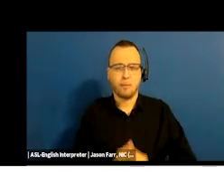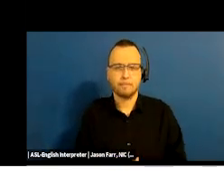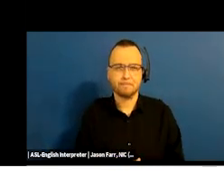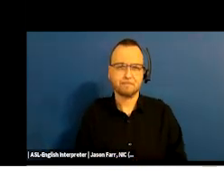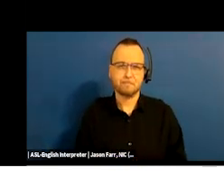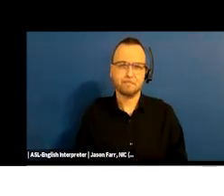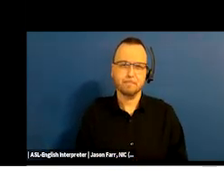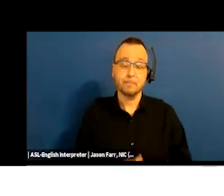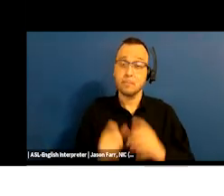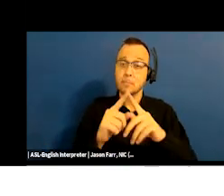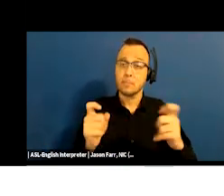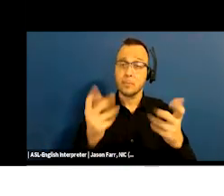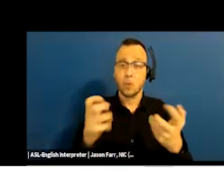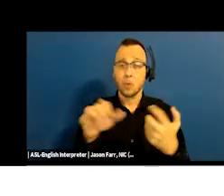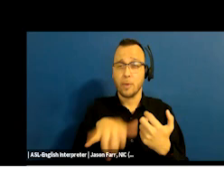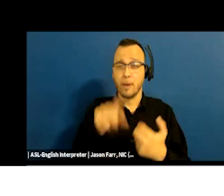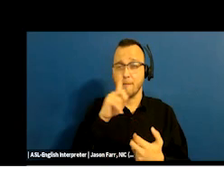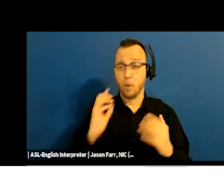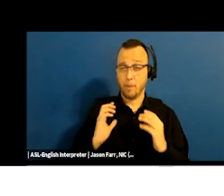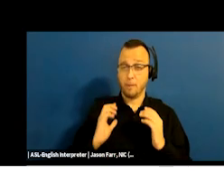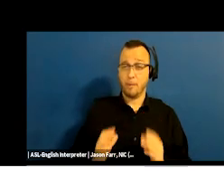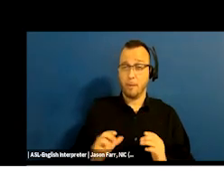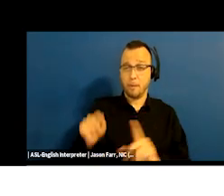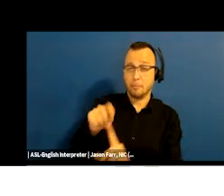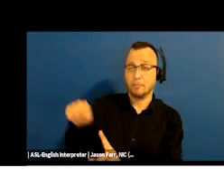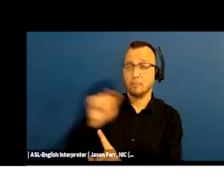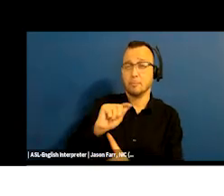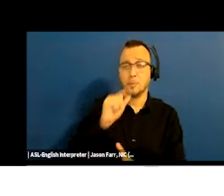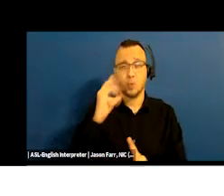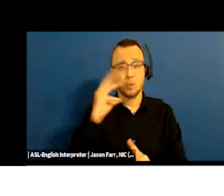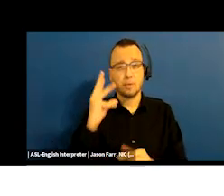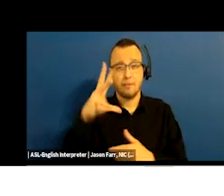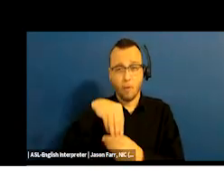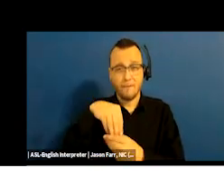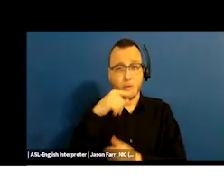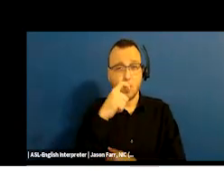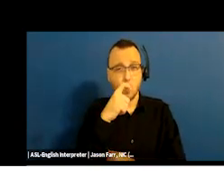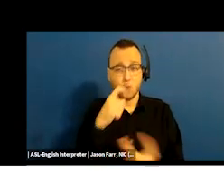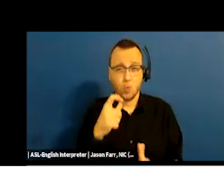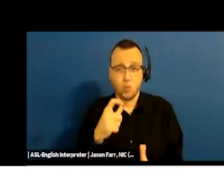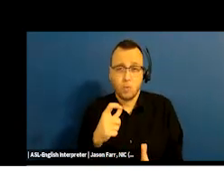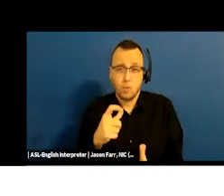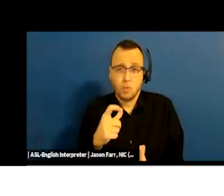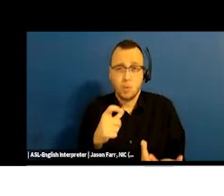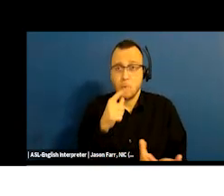we can talk through it in supervision. You wanna find a platform to be able to do that